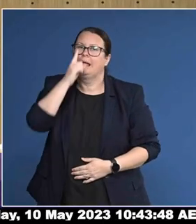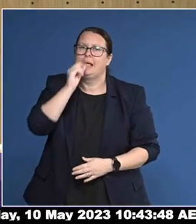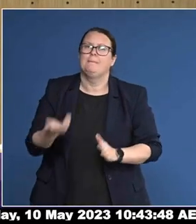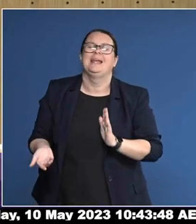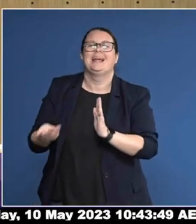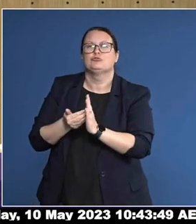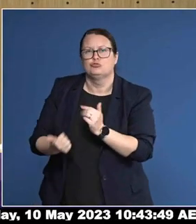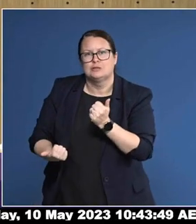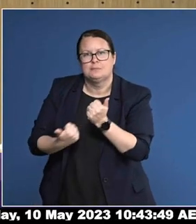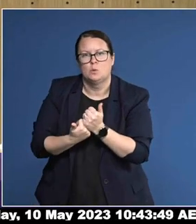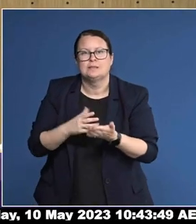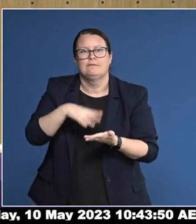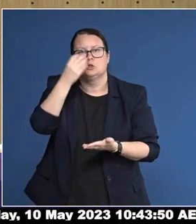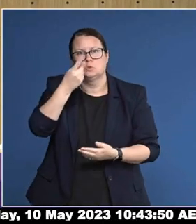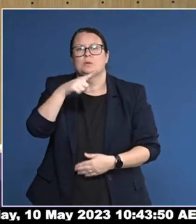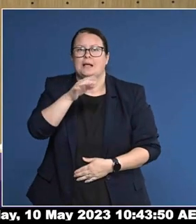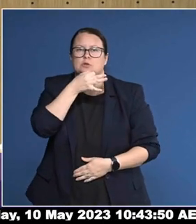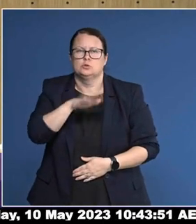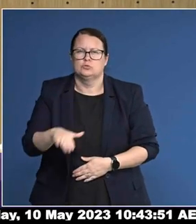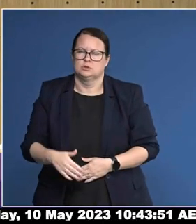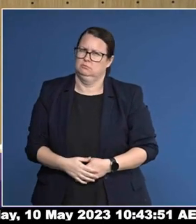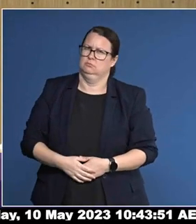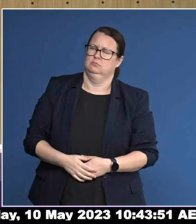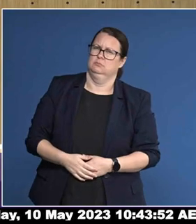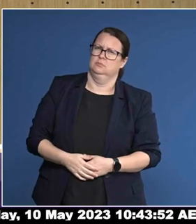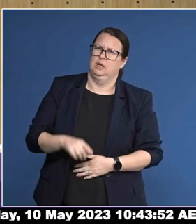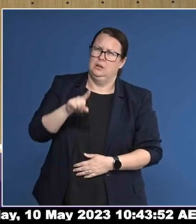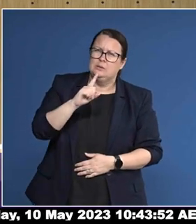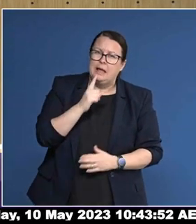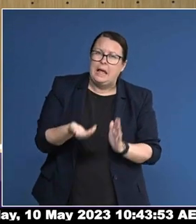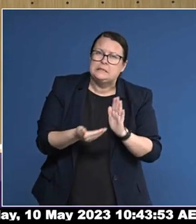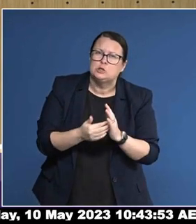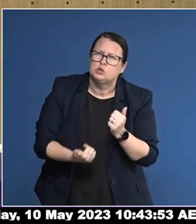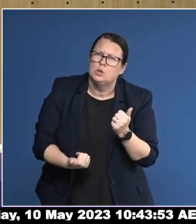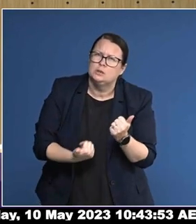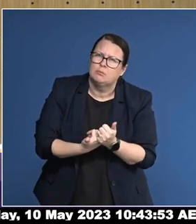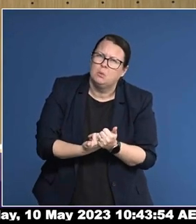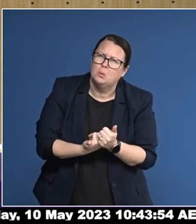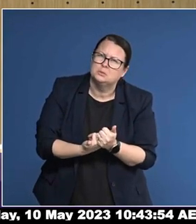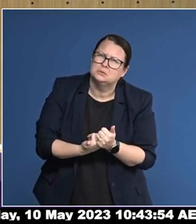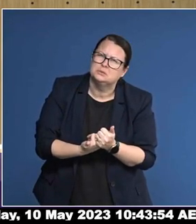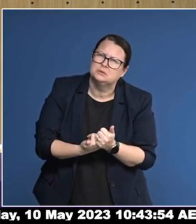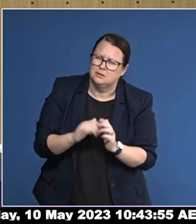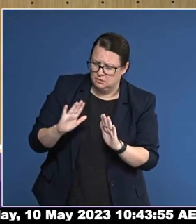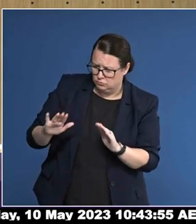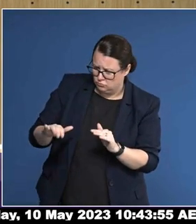Sorry, when you say, 'They are additional supports', the provision of food is not an additional support, is it?